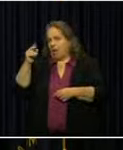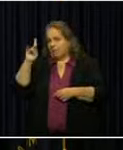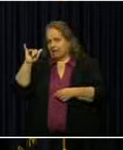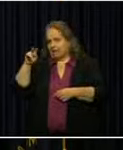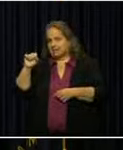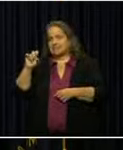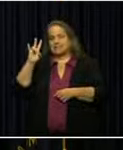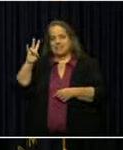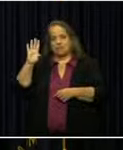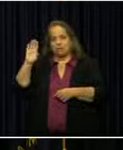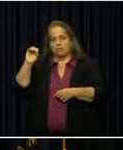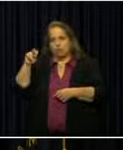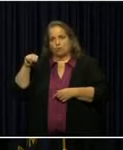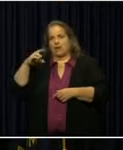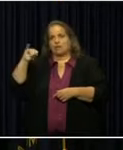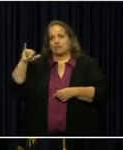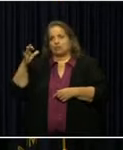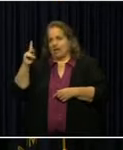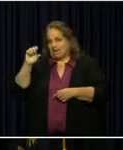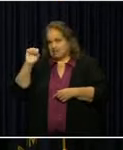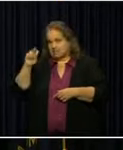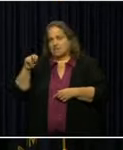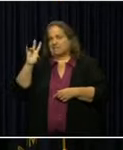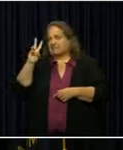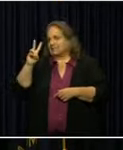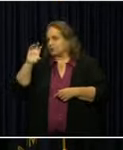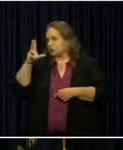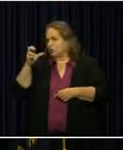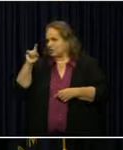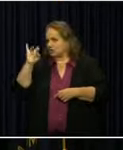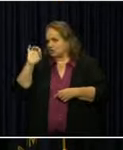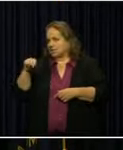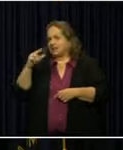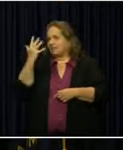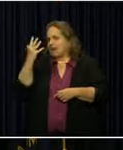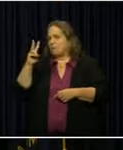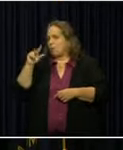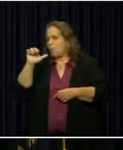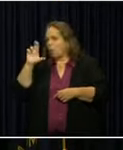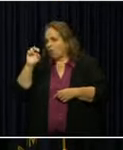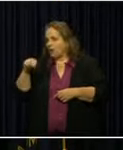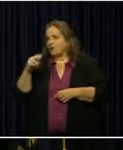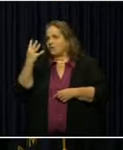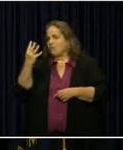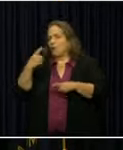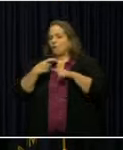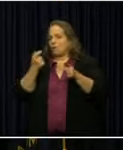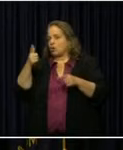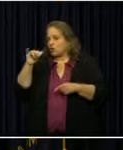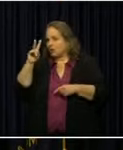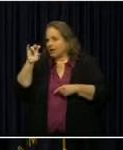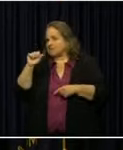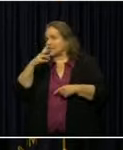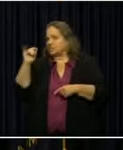THOSE ARE 137 KENTUCKIANS THAT ARE LOVED BY THEIR COMMUNITIES